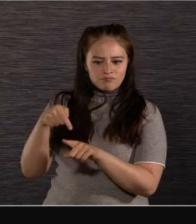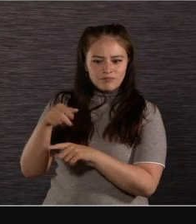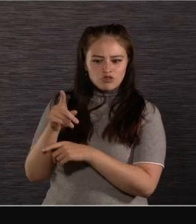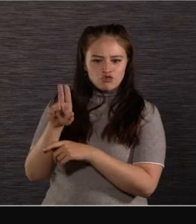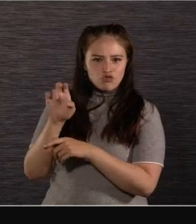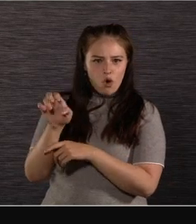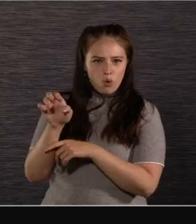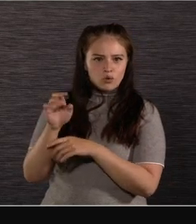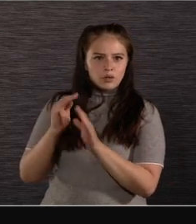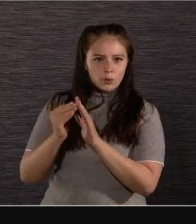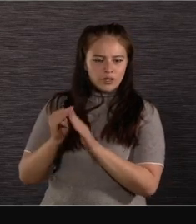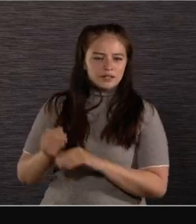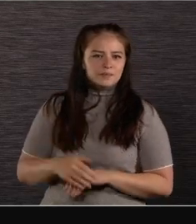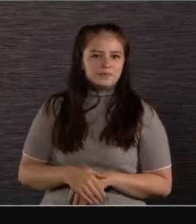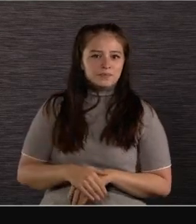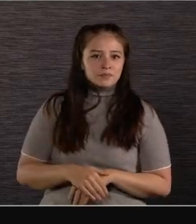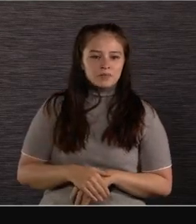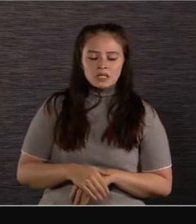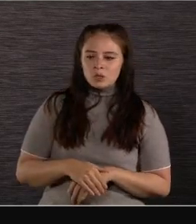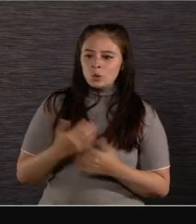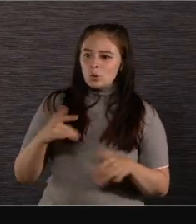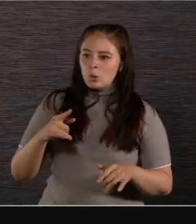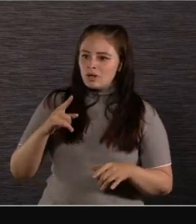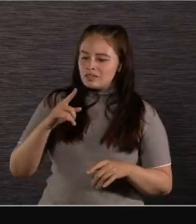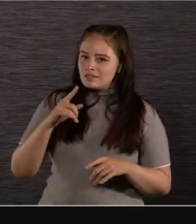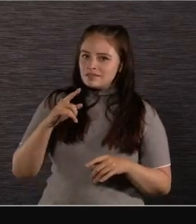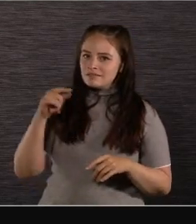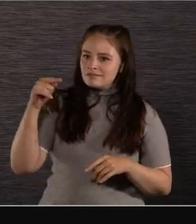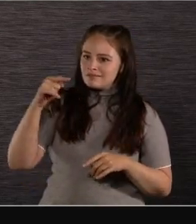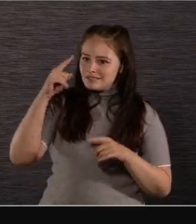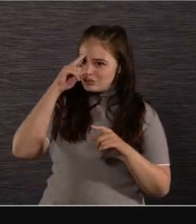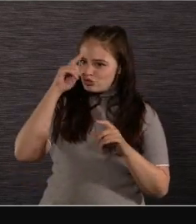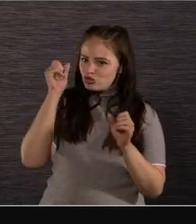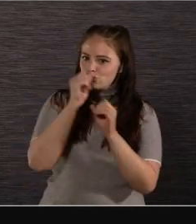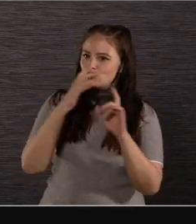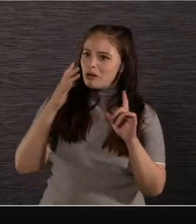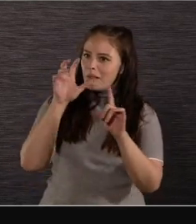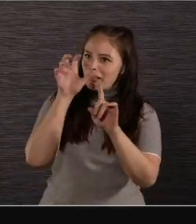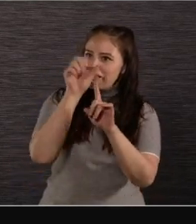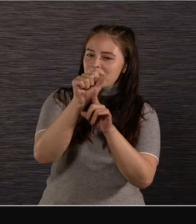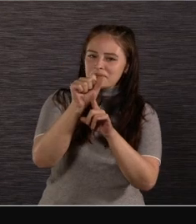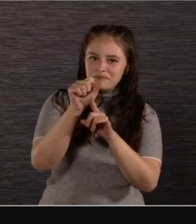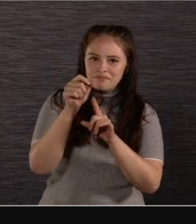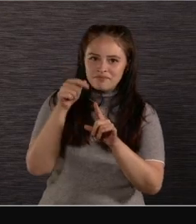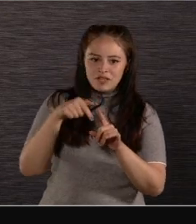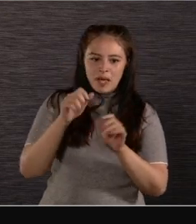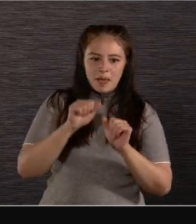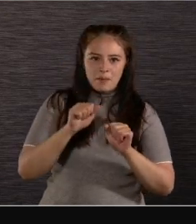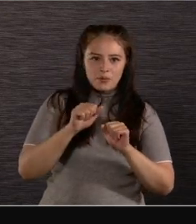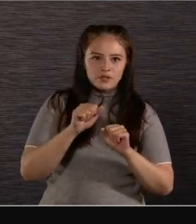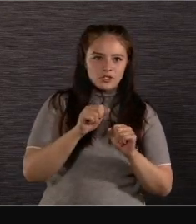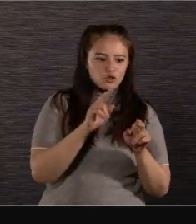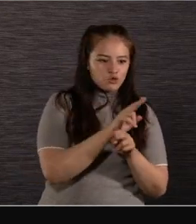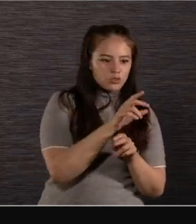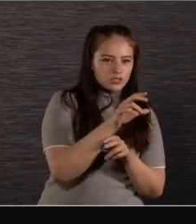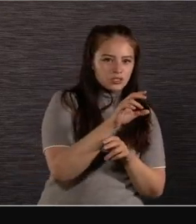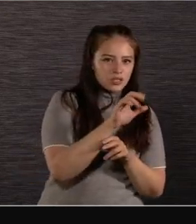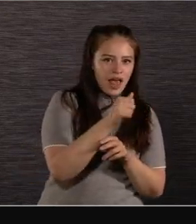It's been a dream come true to combine my favorite Alpha cameras with a drone and get seamless connectivity